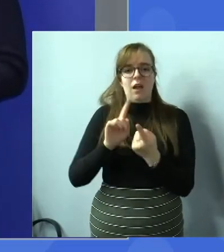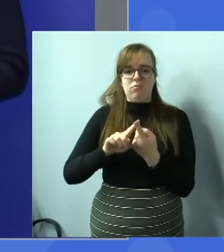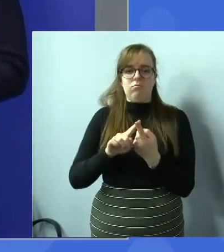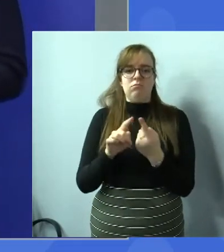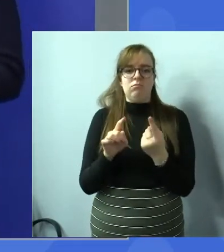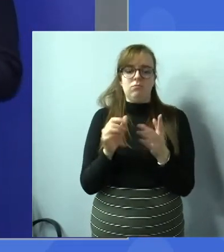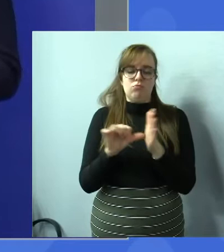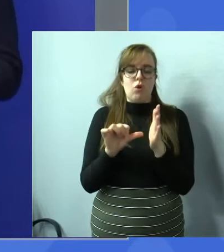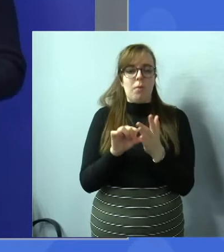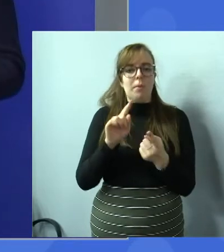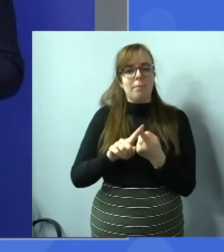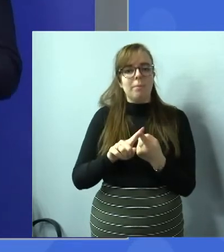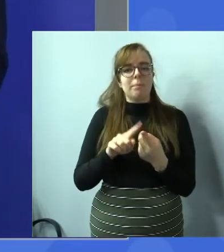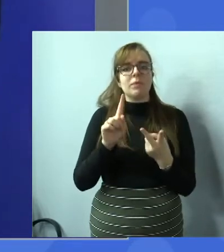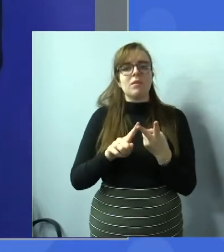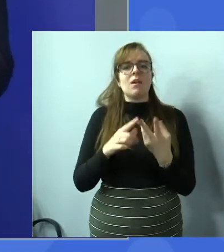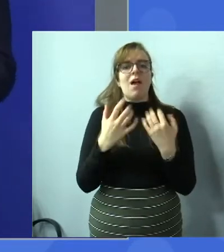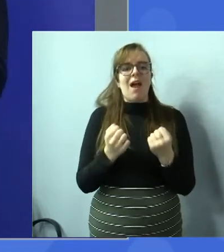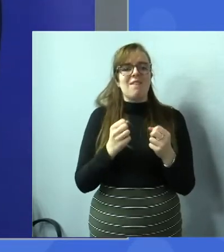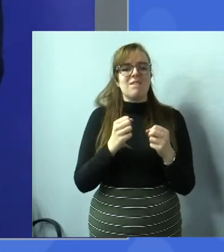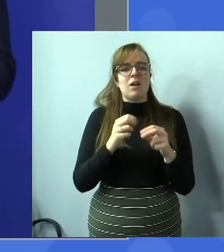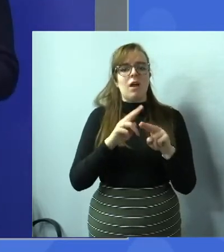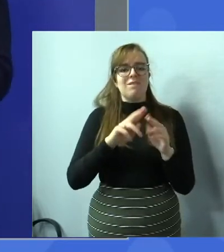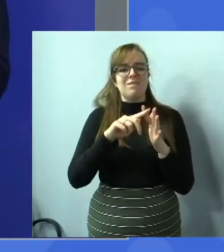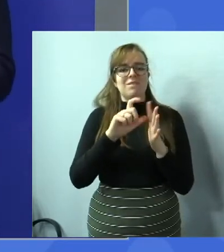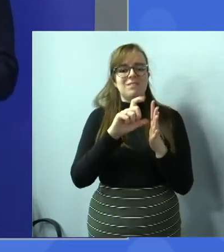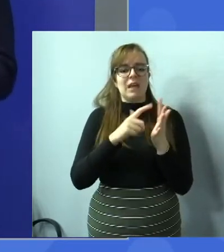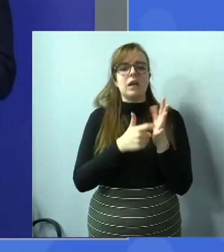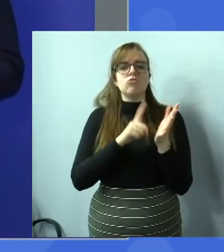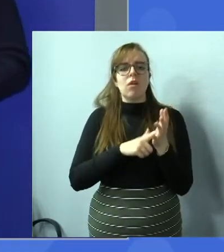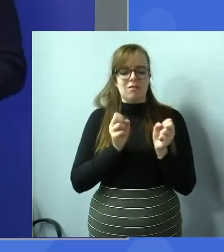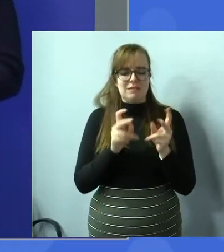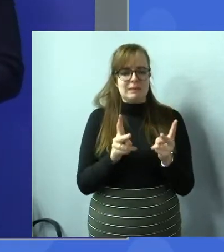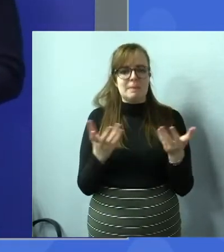do you have a federal system where we have kind of equal Federation's when one